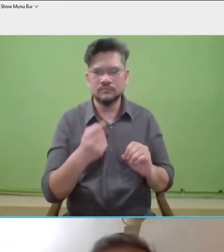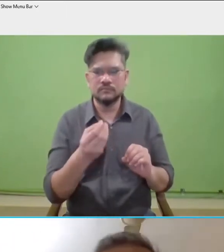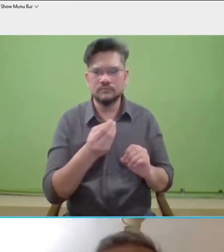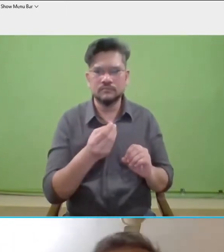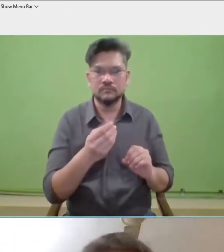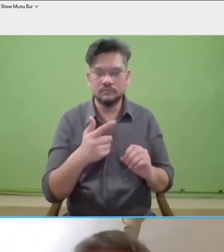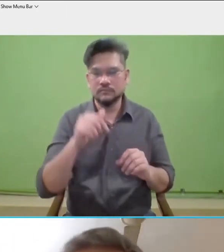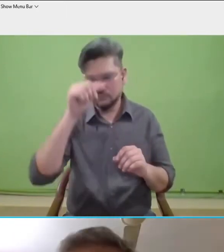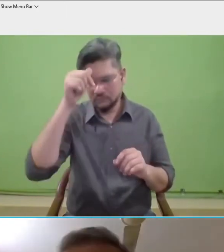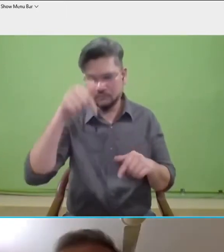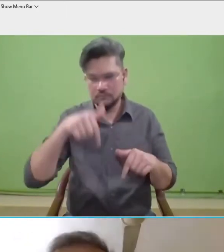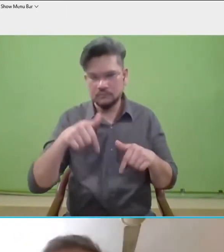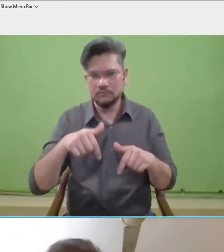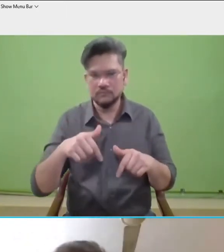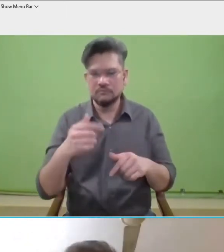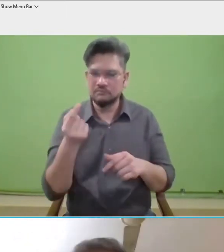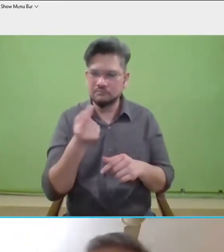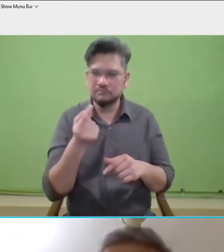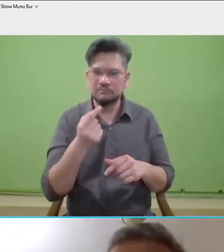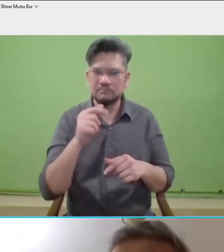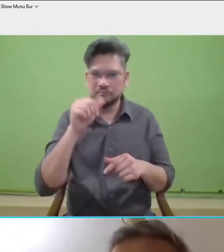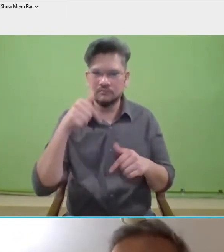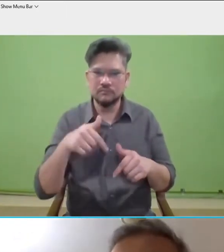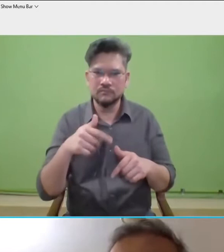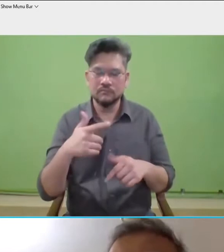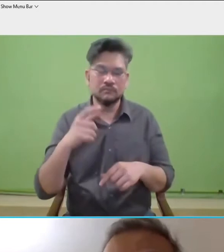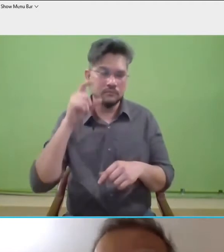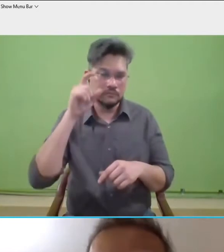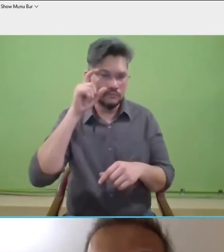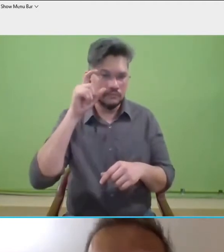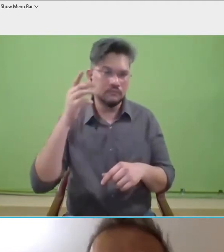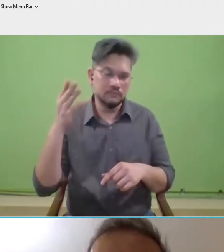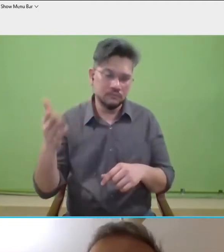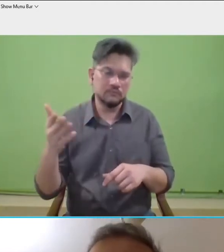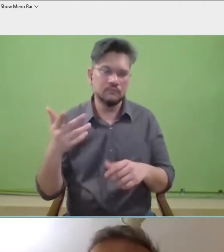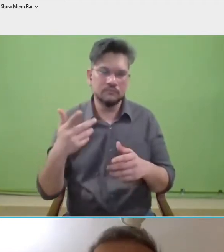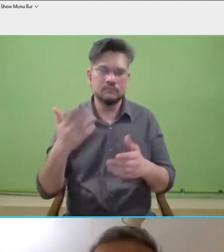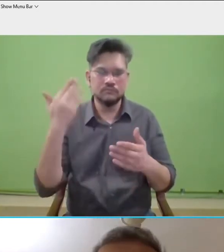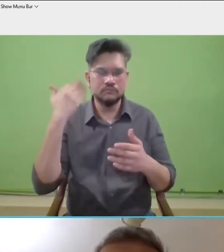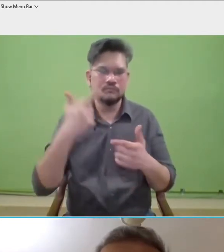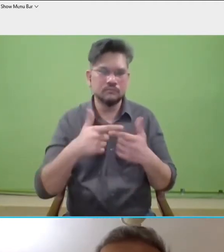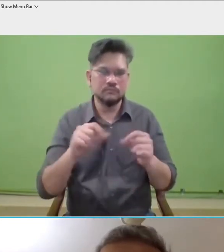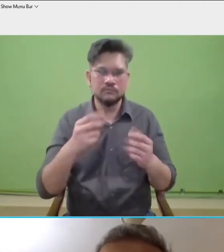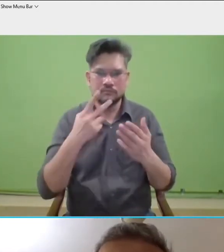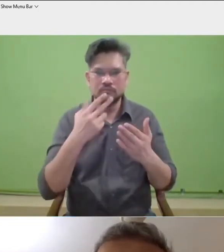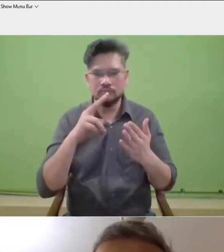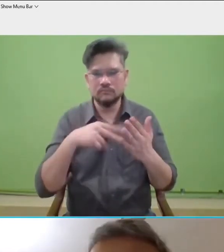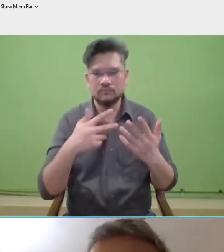India okay very few in India Sibaji for example actually studied linguistics but left left the